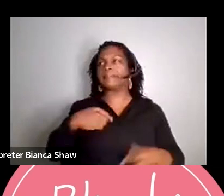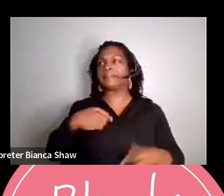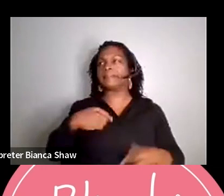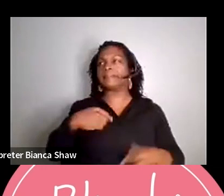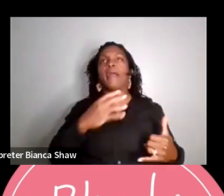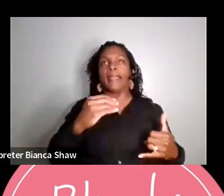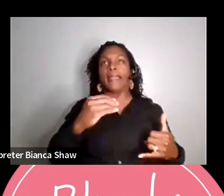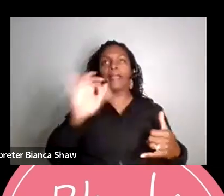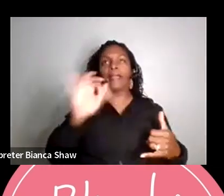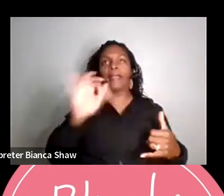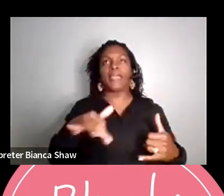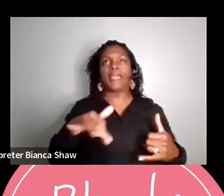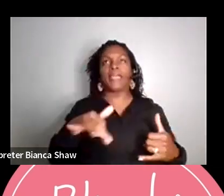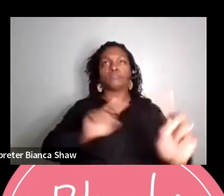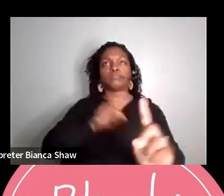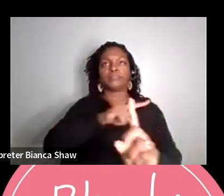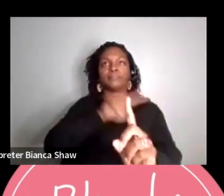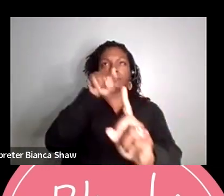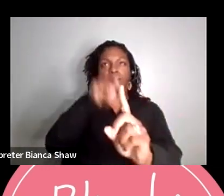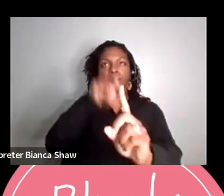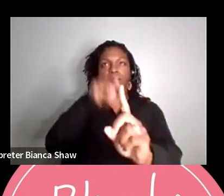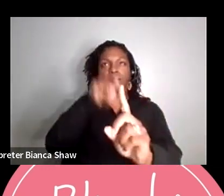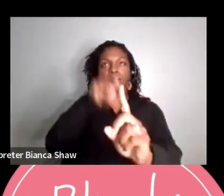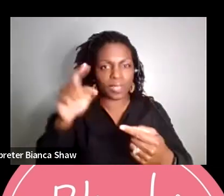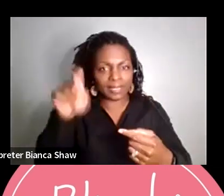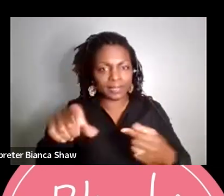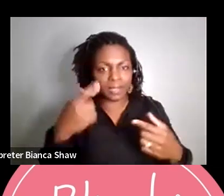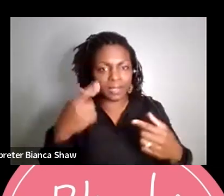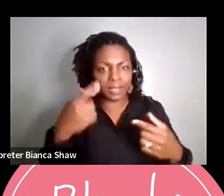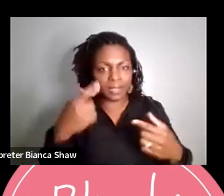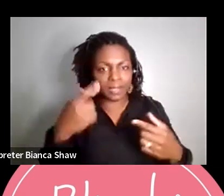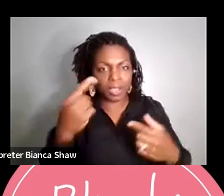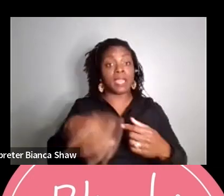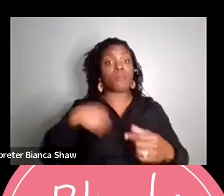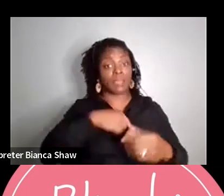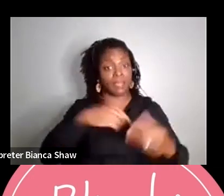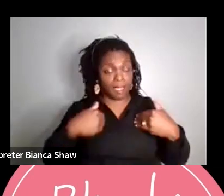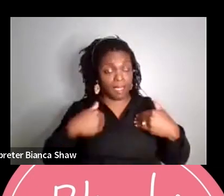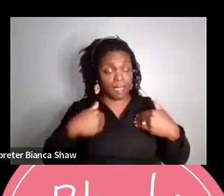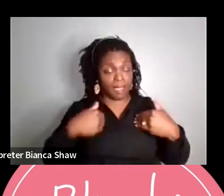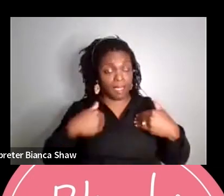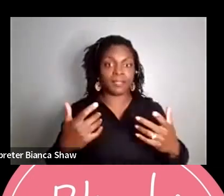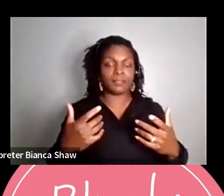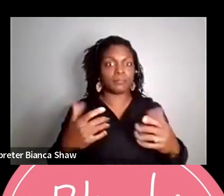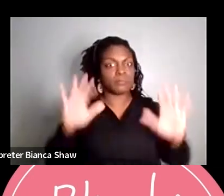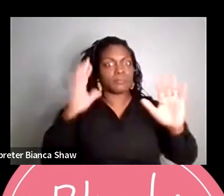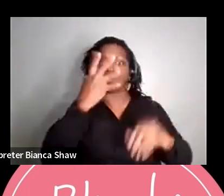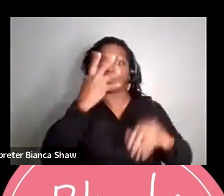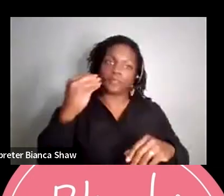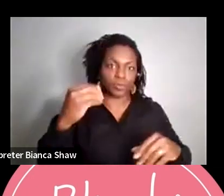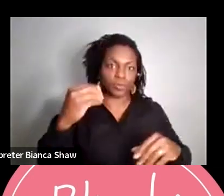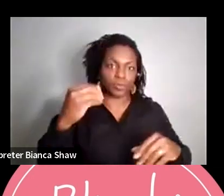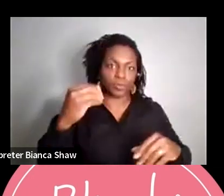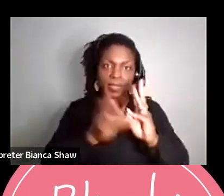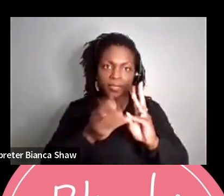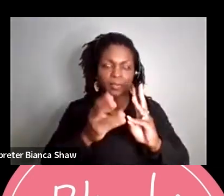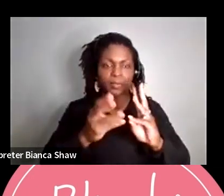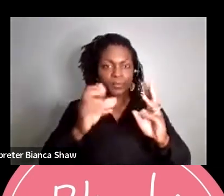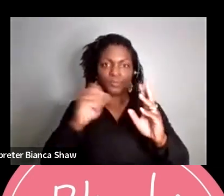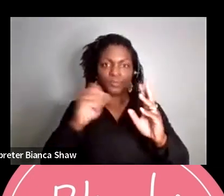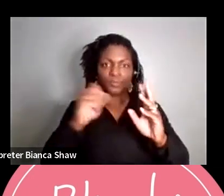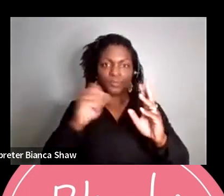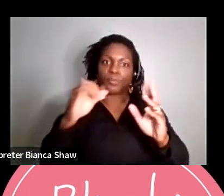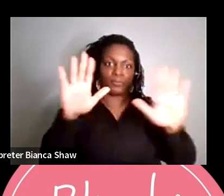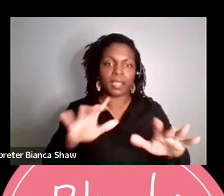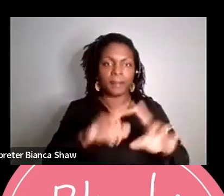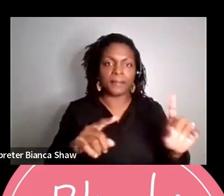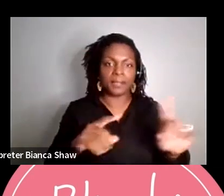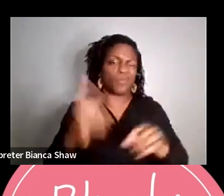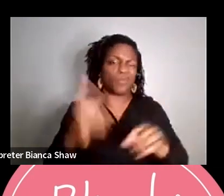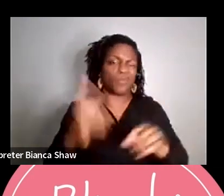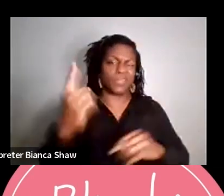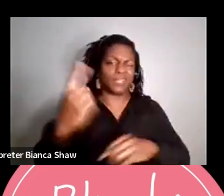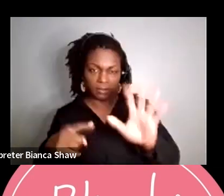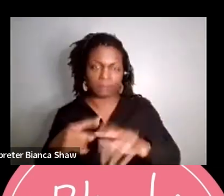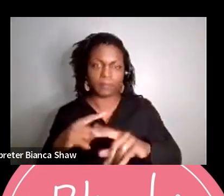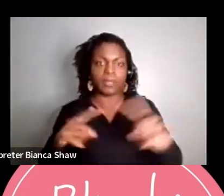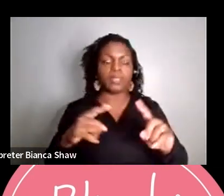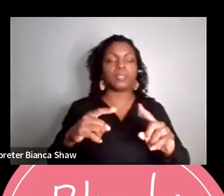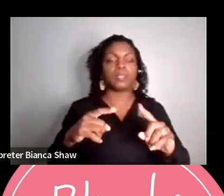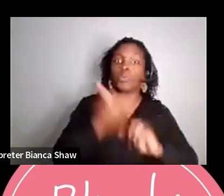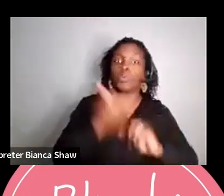And so we were very, very fortunate. We had some pretty amazing weather, except for one day we couldn't go on the trail, but we were able to go and cross streets. affiliated blind is just a couple of blocks